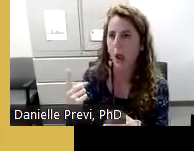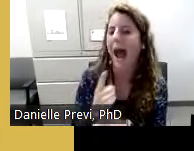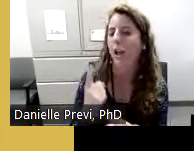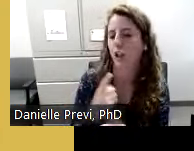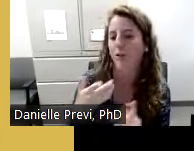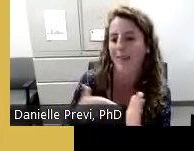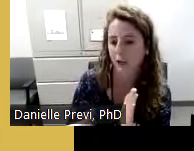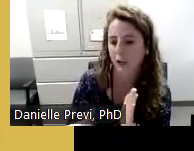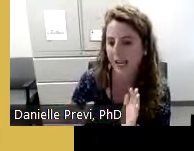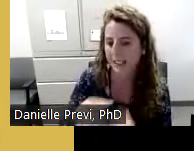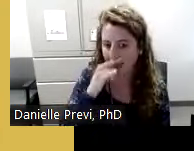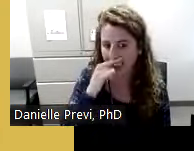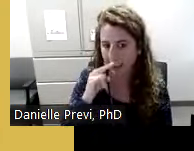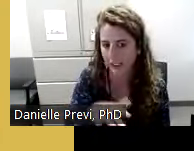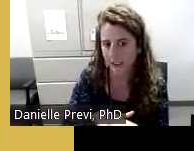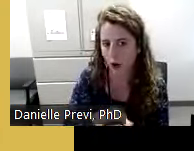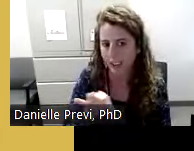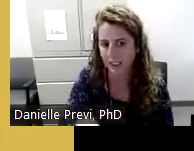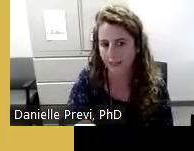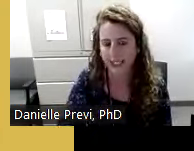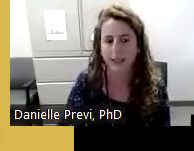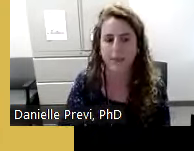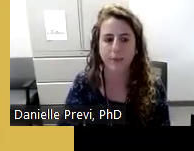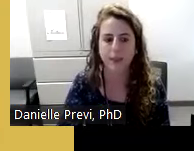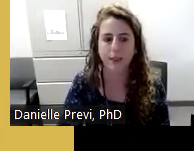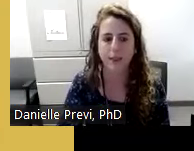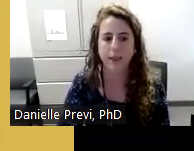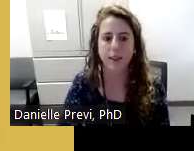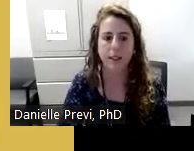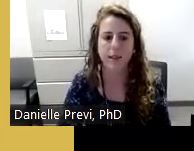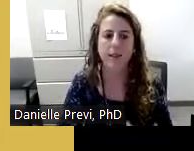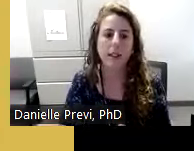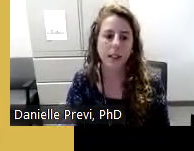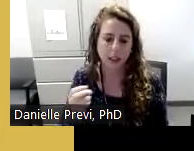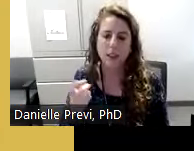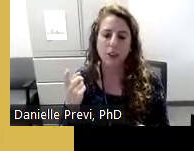I usually recommend using that word because that might reflect that child.